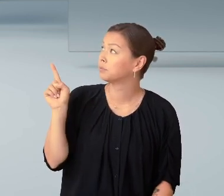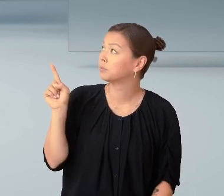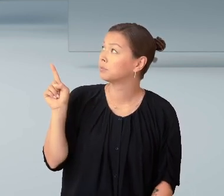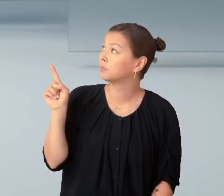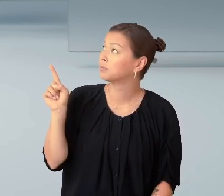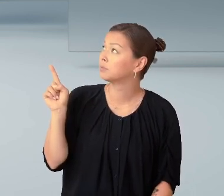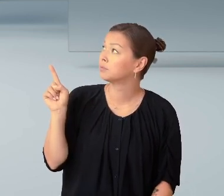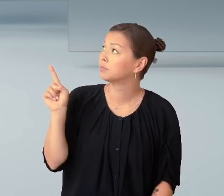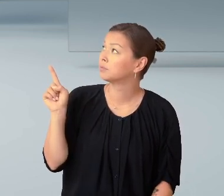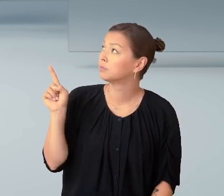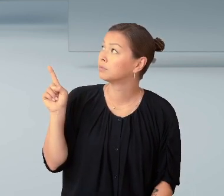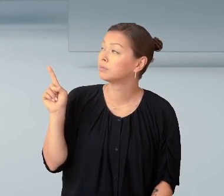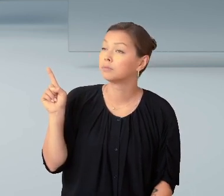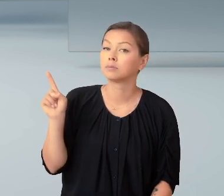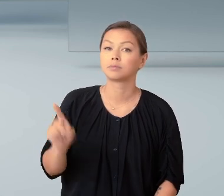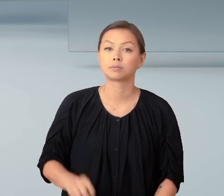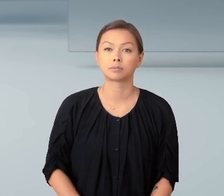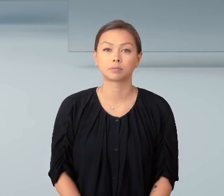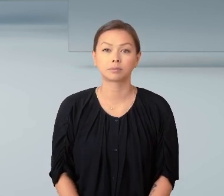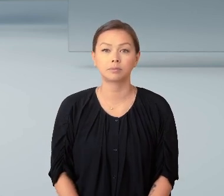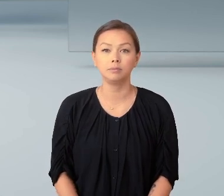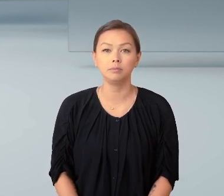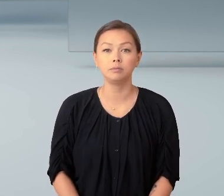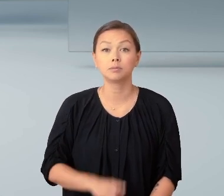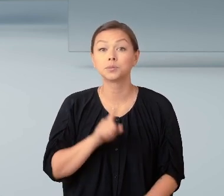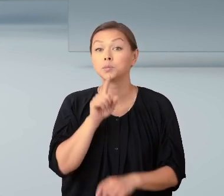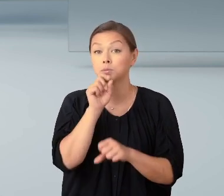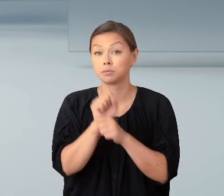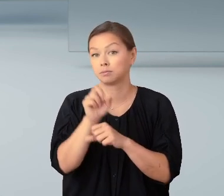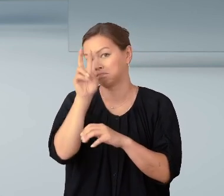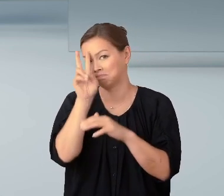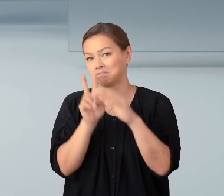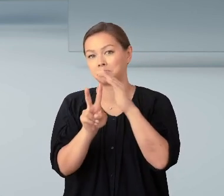what I'll do is I'll show you, this is the actual forecasting